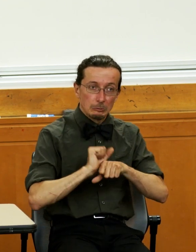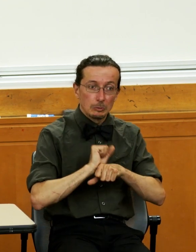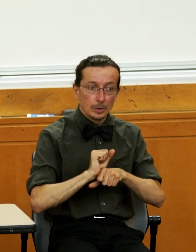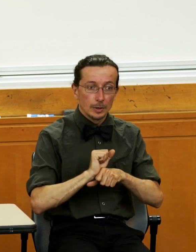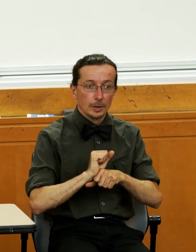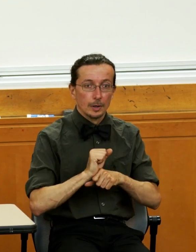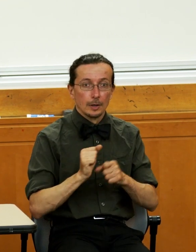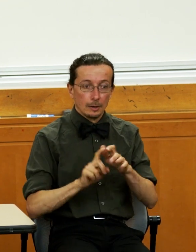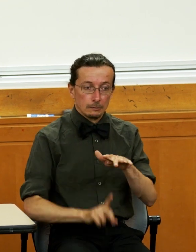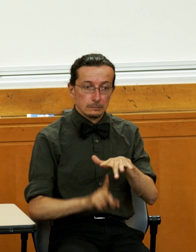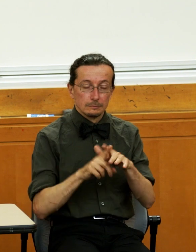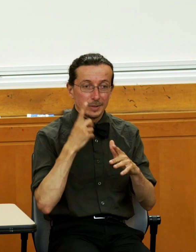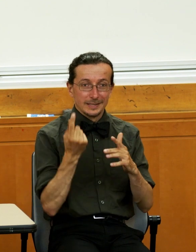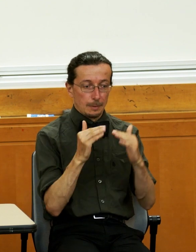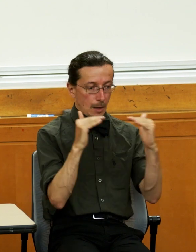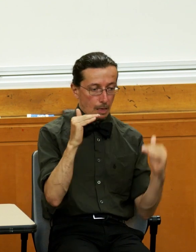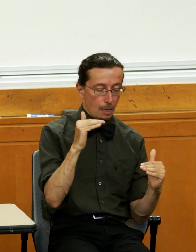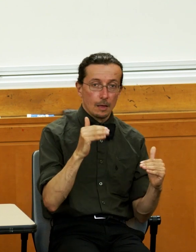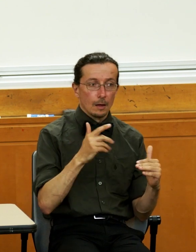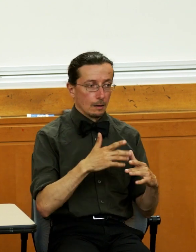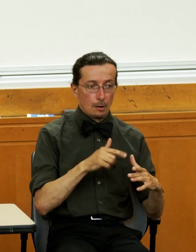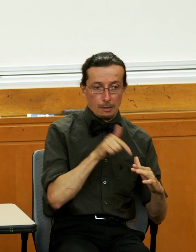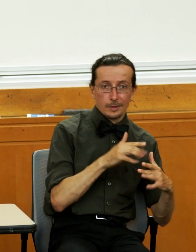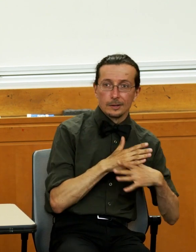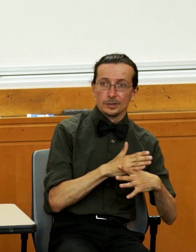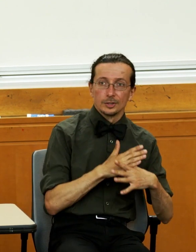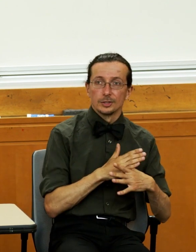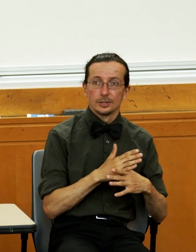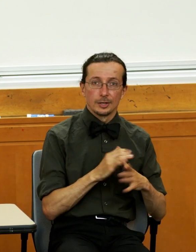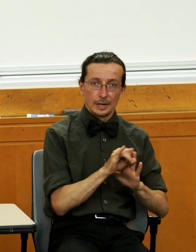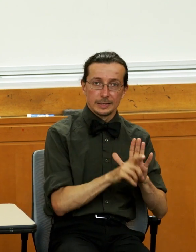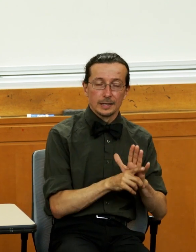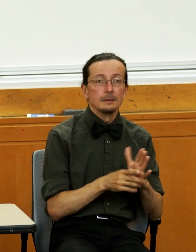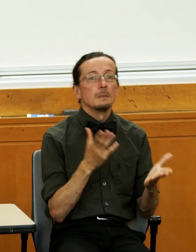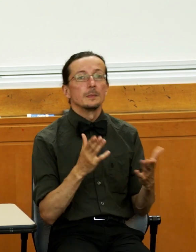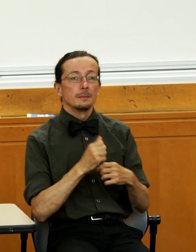often based on shared marginalized identities or characteristics, might make this idea somewhat